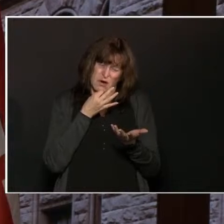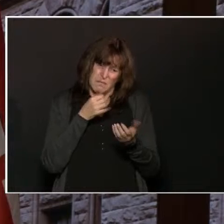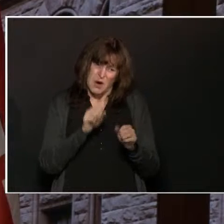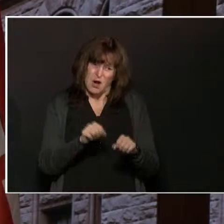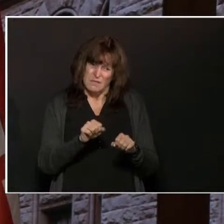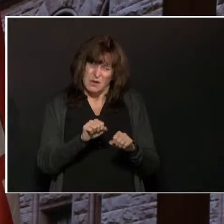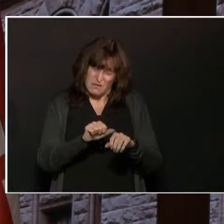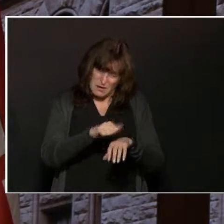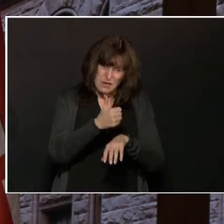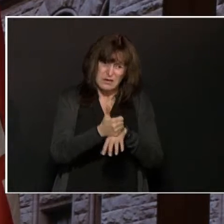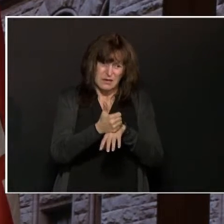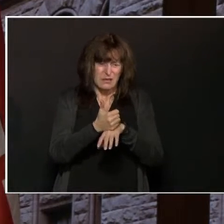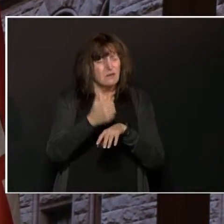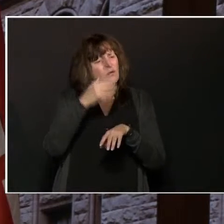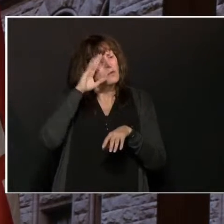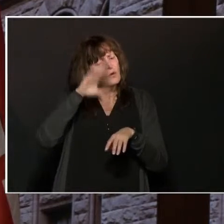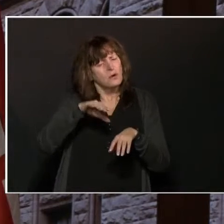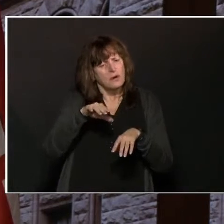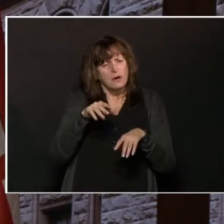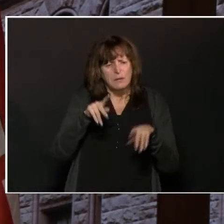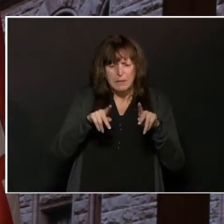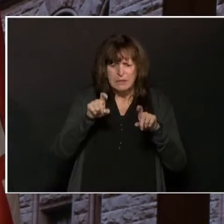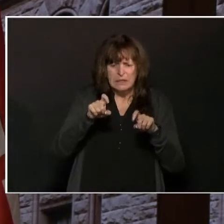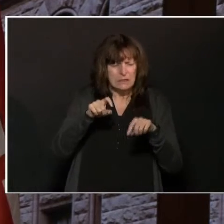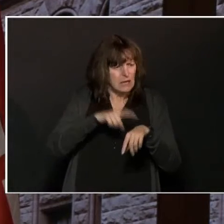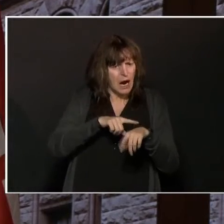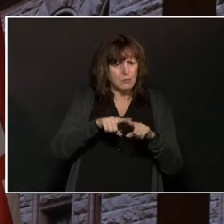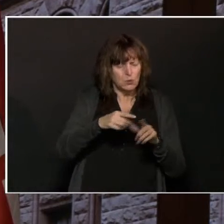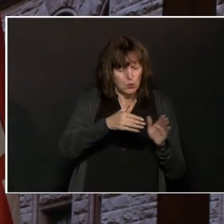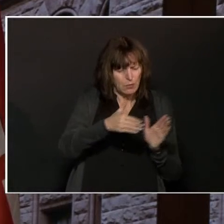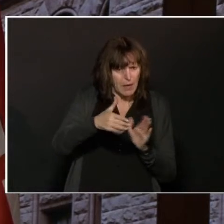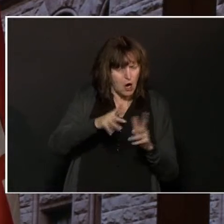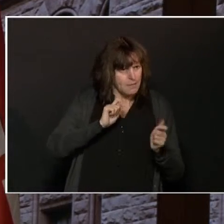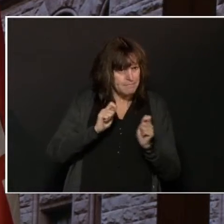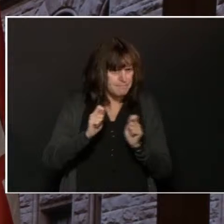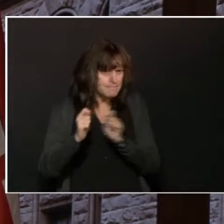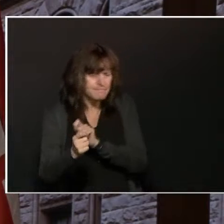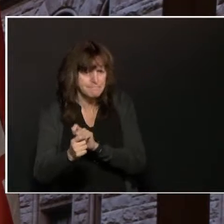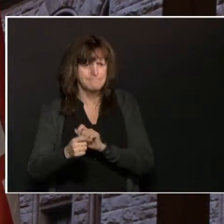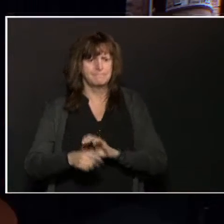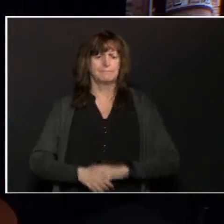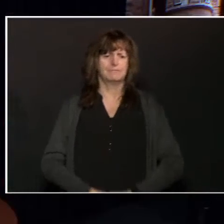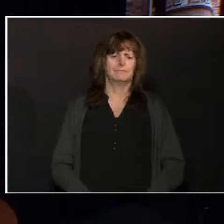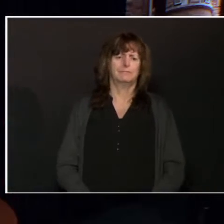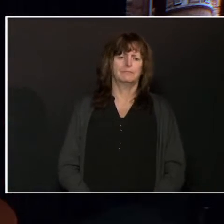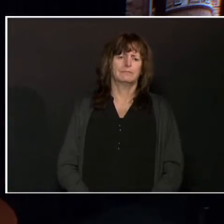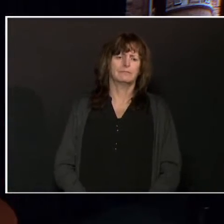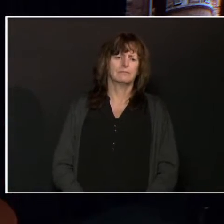SETTINGS AND LEADS TO A SIGNIFICANT SETTINGS AND LEADS TO A SIGNIFICANT IMPACT SETTINGS AND LEADS TO A SIGNIFICANT IMPACT IN SETTINGS AND LEADS TO A SIGNIFICANT IMPACT IN TERMS SIGNIFICANT IMPACT IN TERMS OF FOR SIGNIFICANT IMPACT IN TERMS OF FOR THE